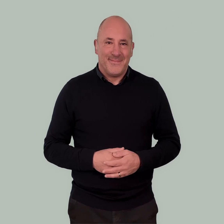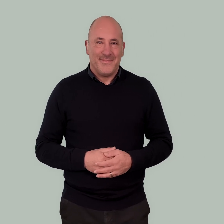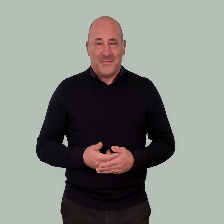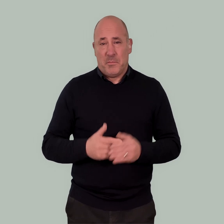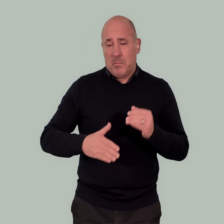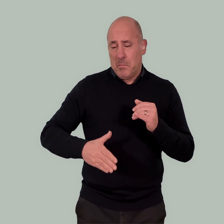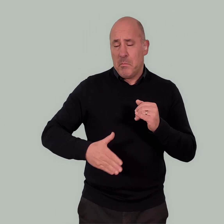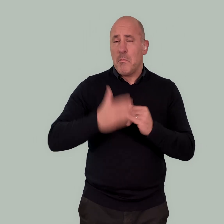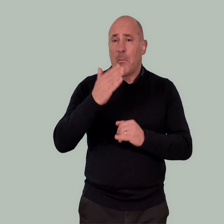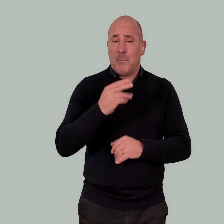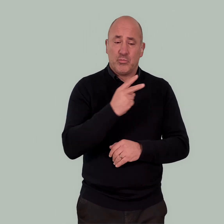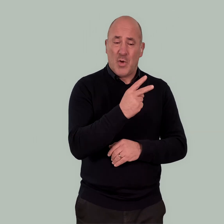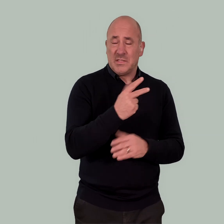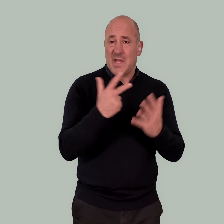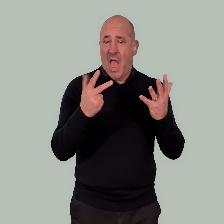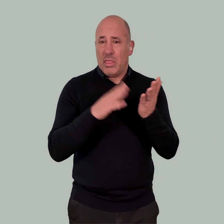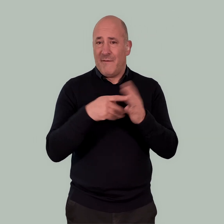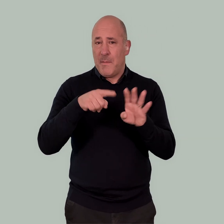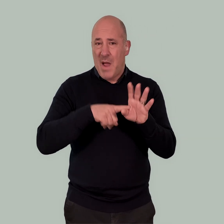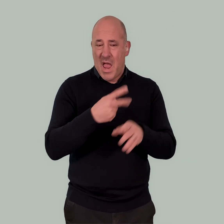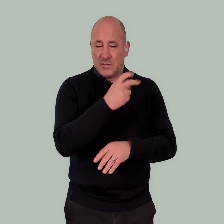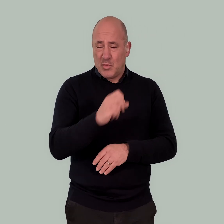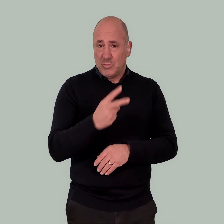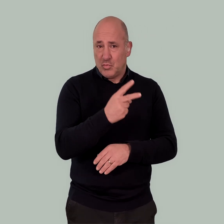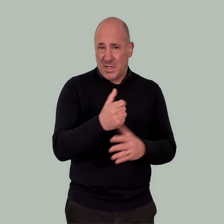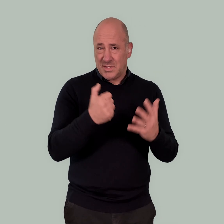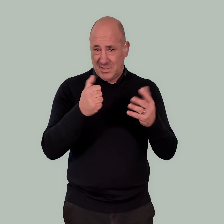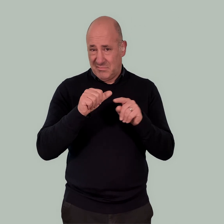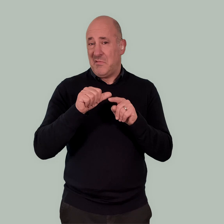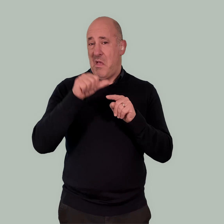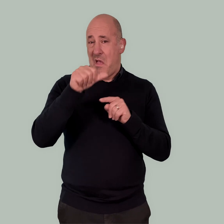Once the Call for Evidence closes on 28th May 2026,